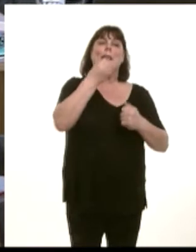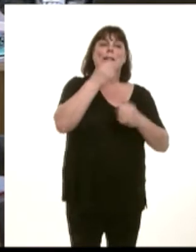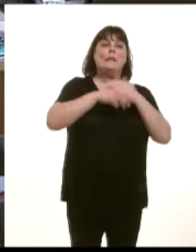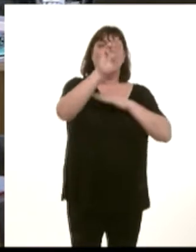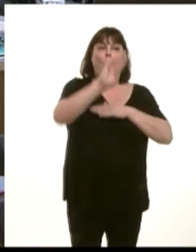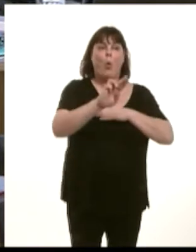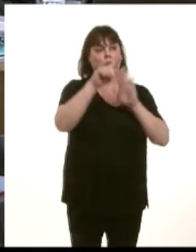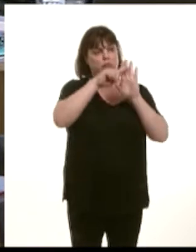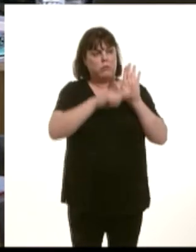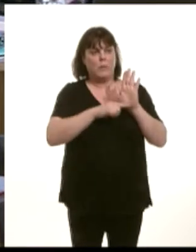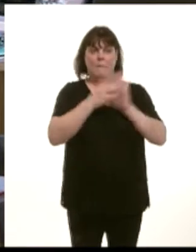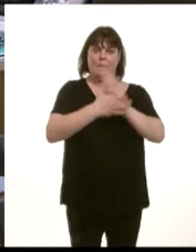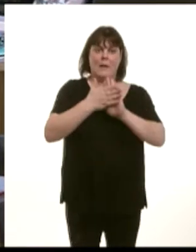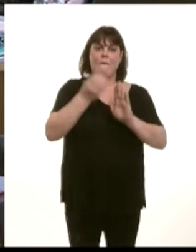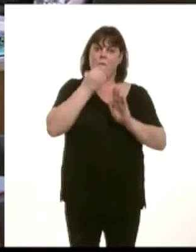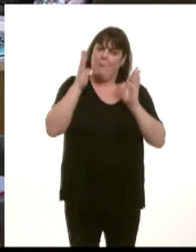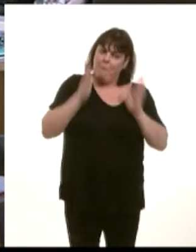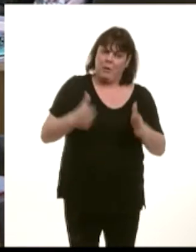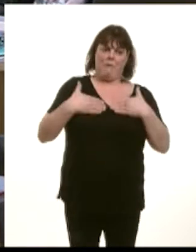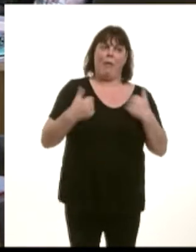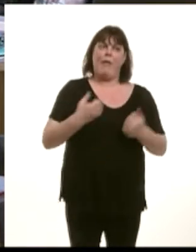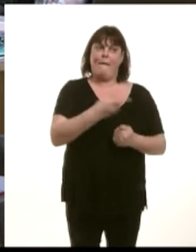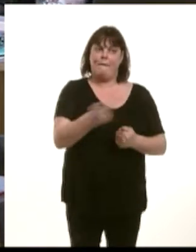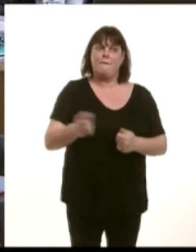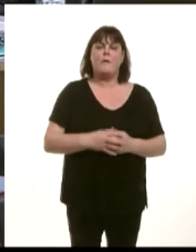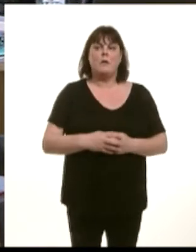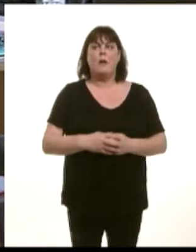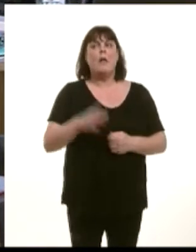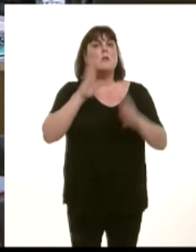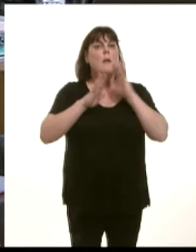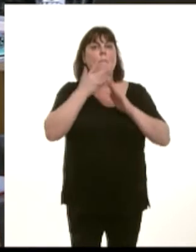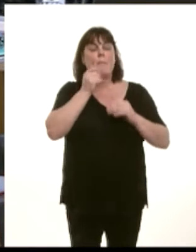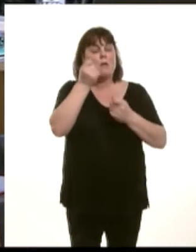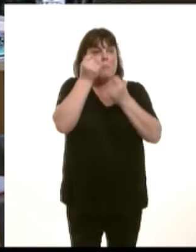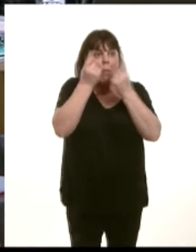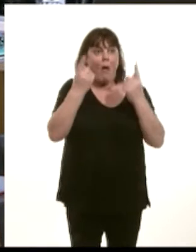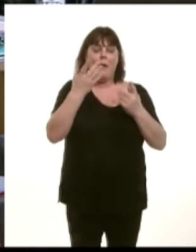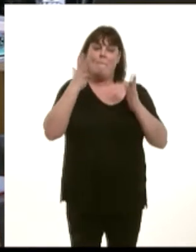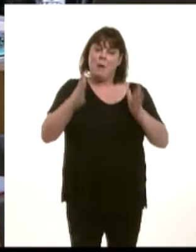to make sure that foods are healthier in school and that young people are more aware of the need to eat healthily.